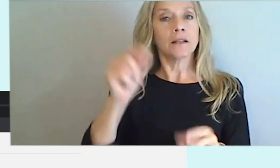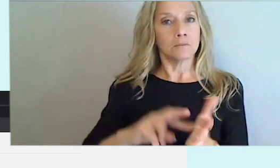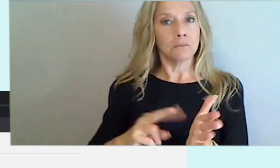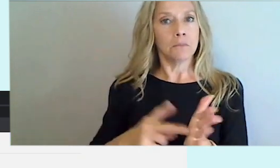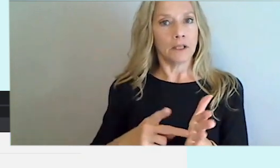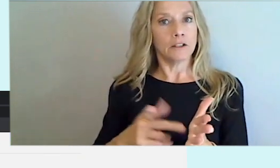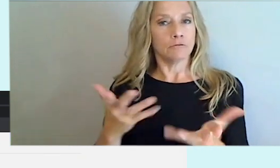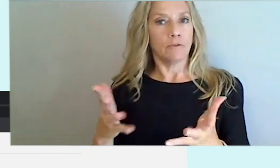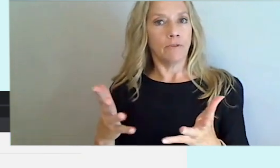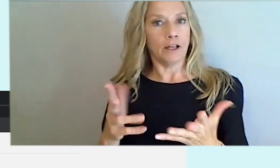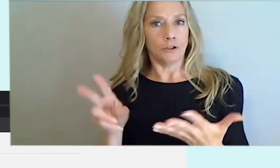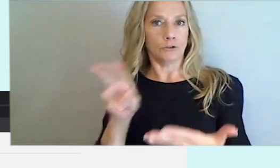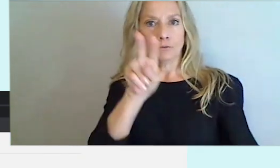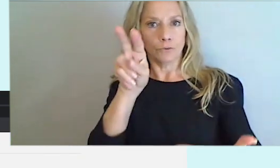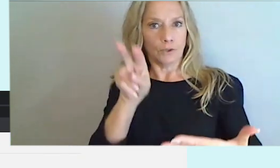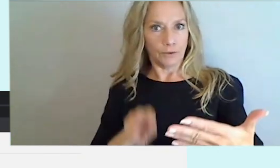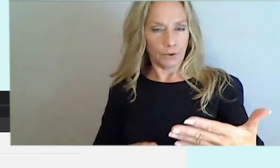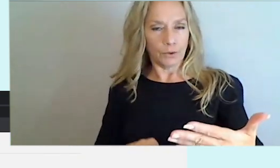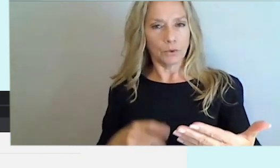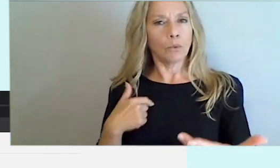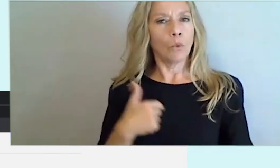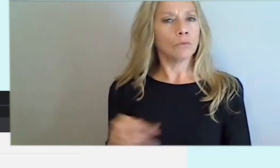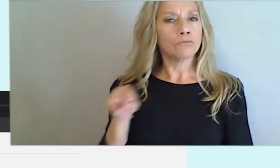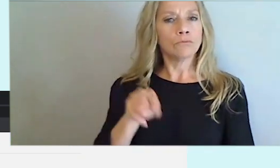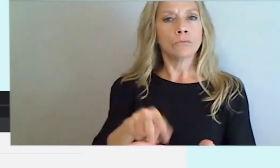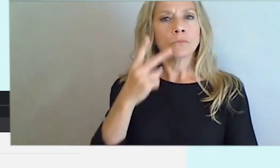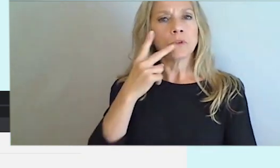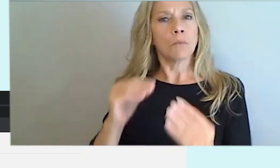Let's review some of the additional features on this summary page.